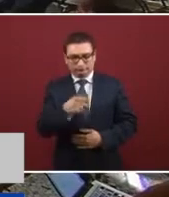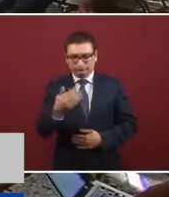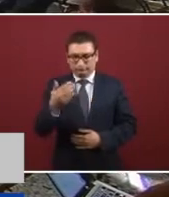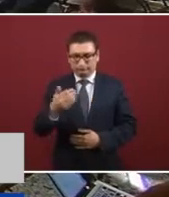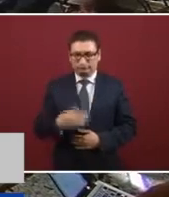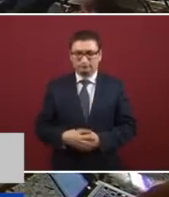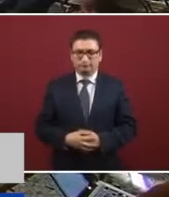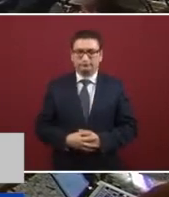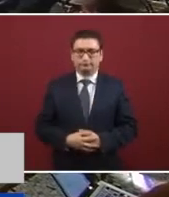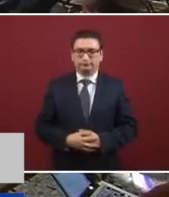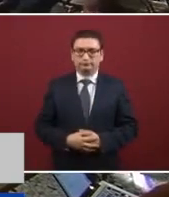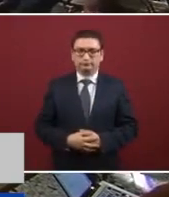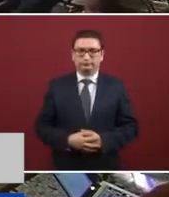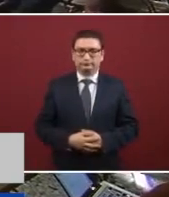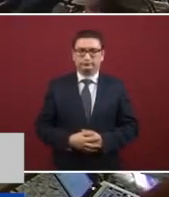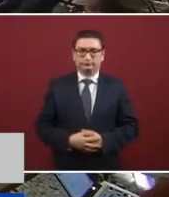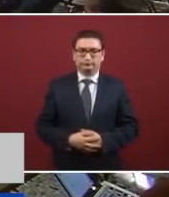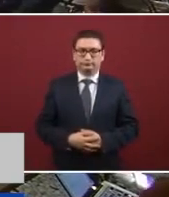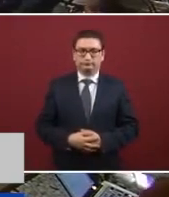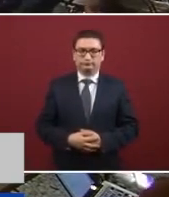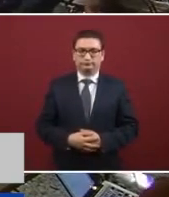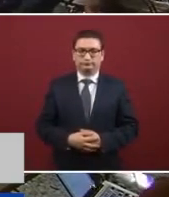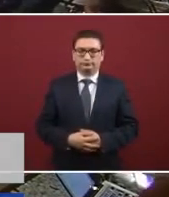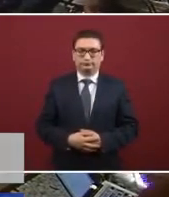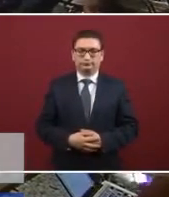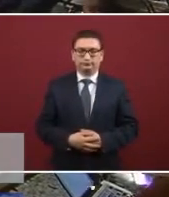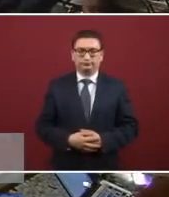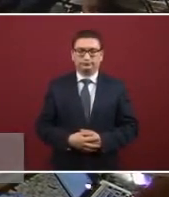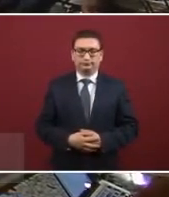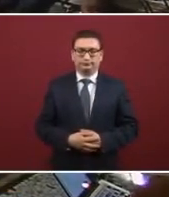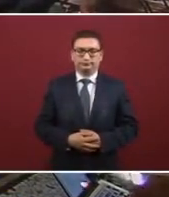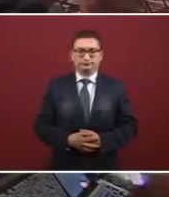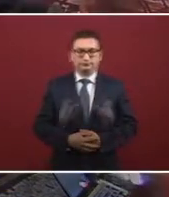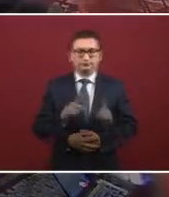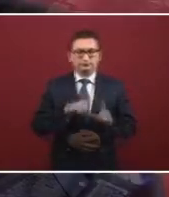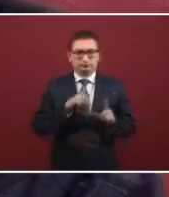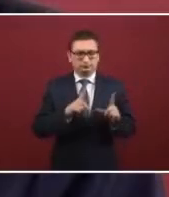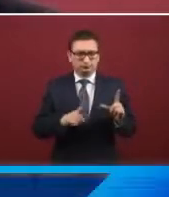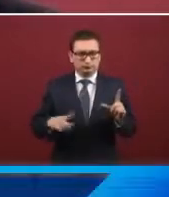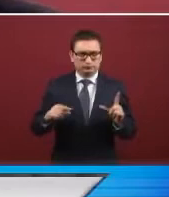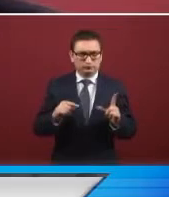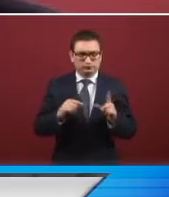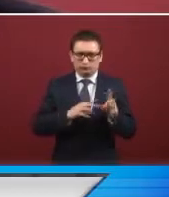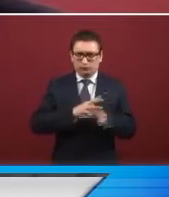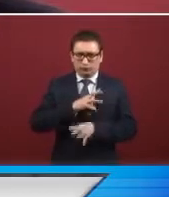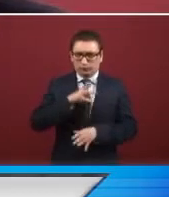The search for the disappeared is the number 1 priority of the government 1. Feminicides